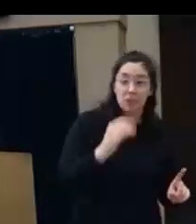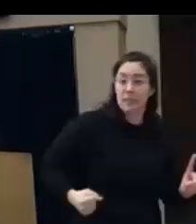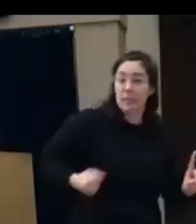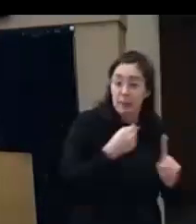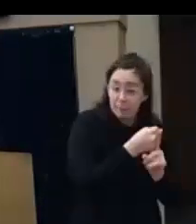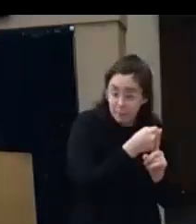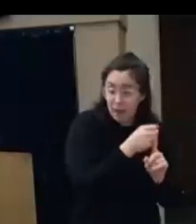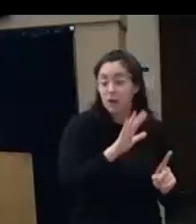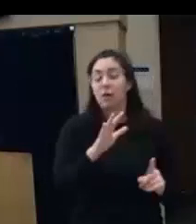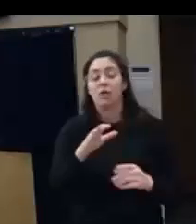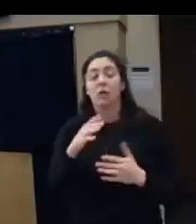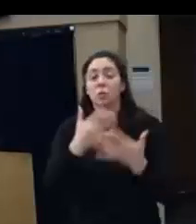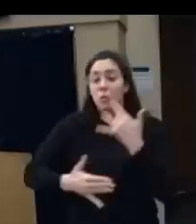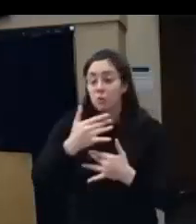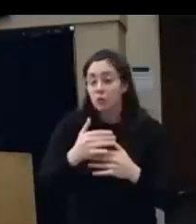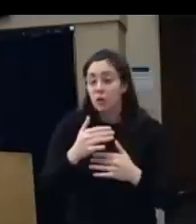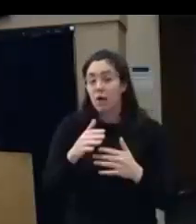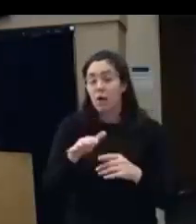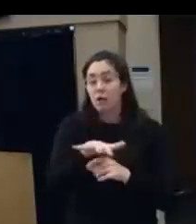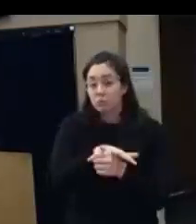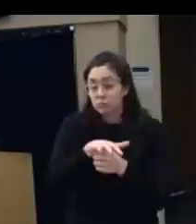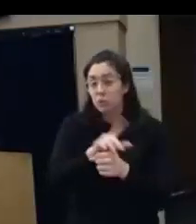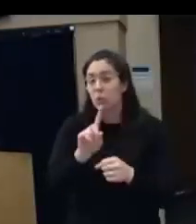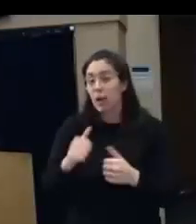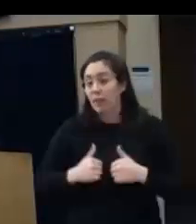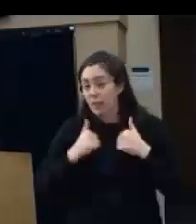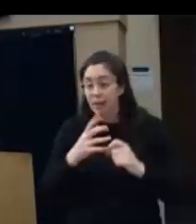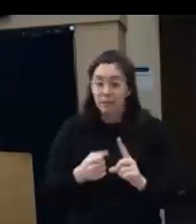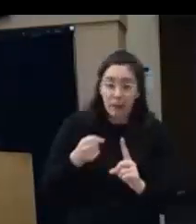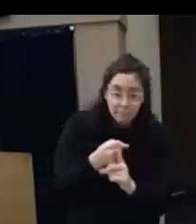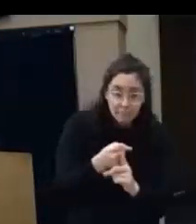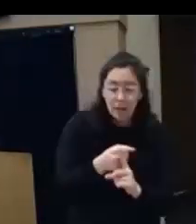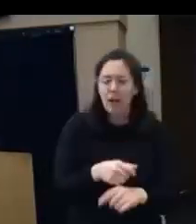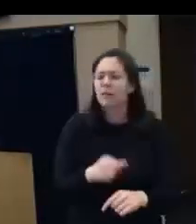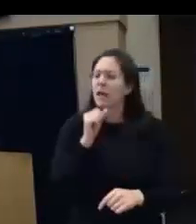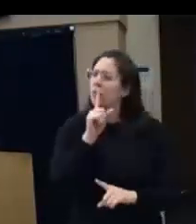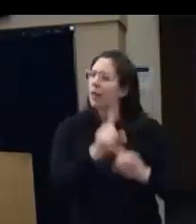socio demographic variables on outcomes and those are things that we really didn't ask so much about